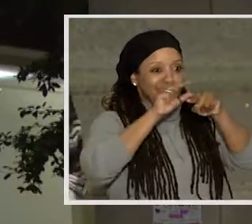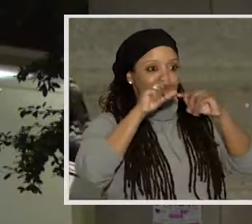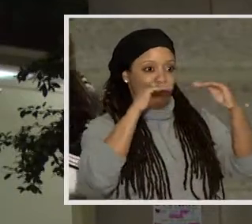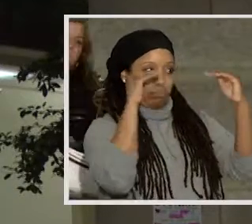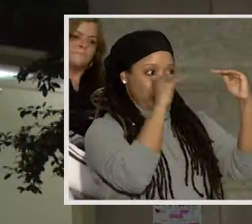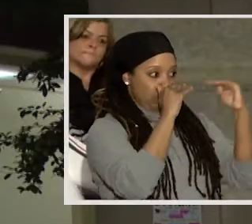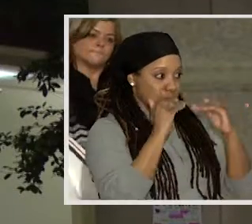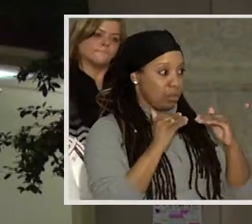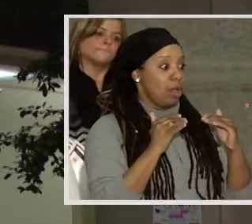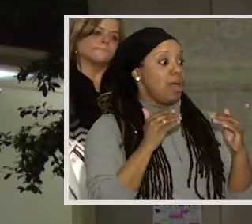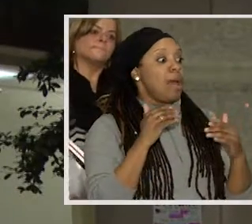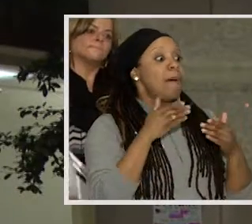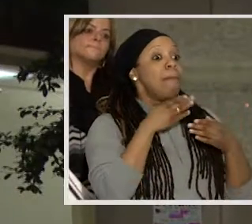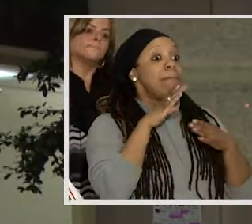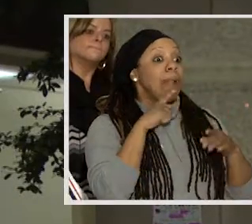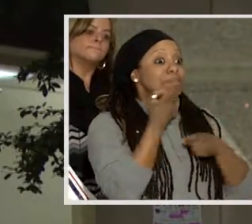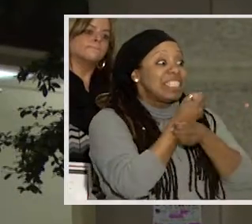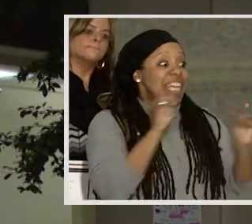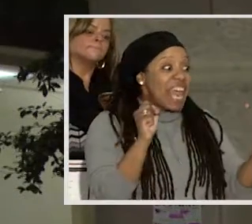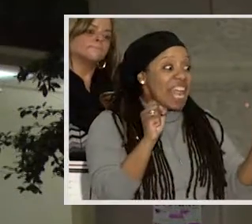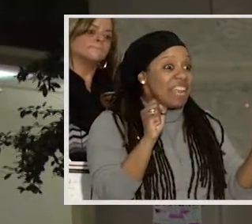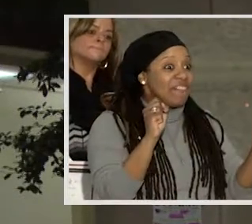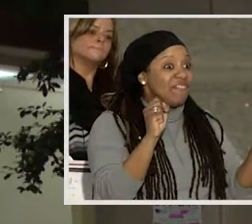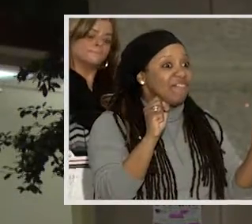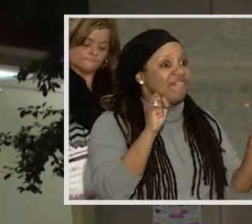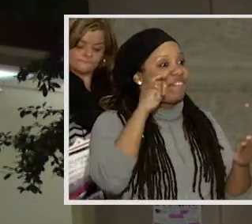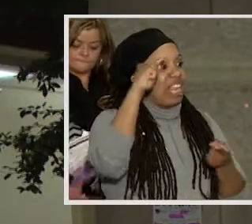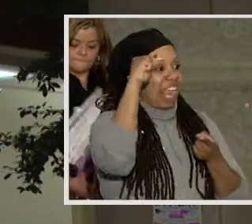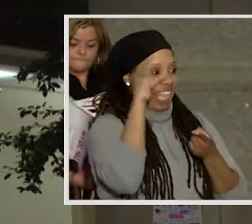SAFER NEIGHBORHOODS IF PEOPLE ARE HOUSED.